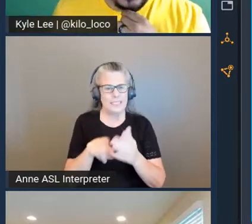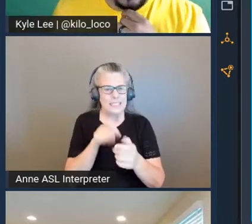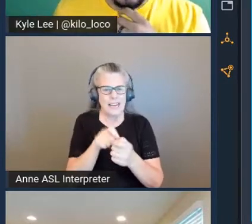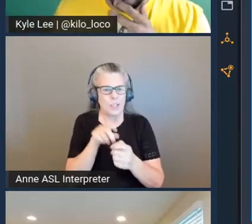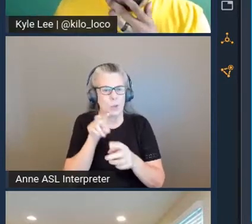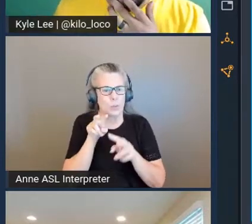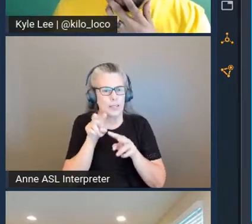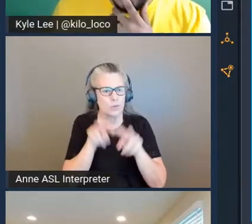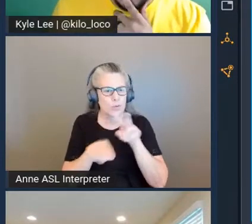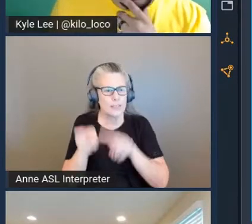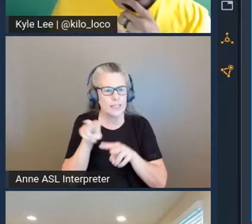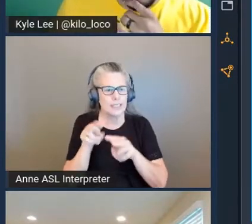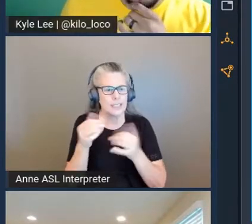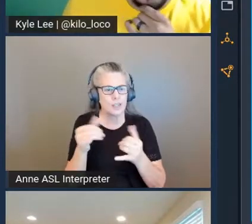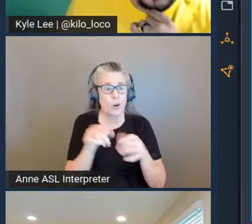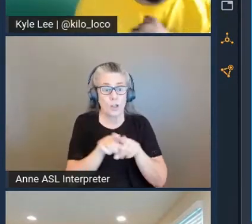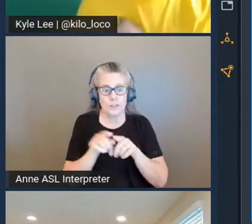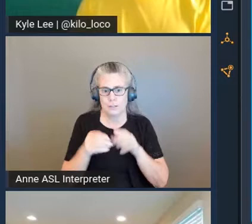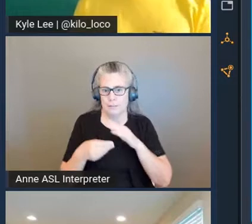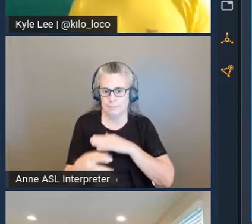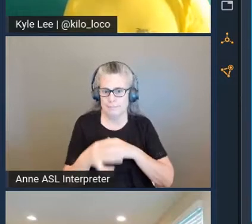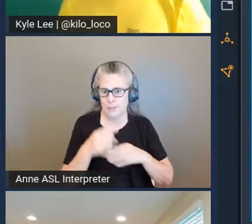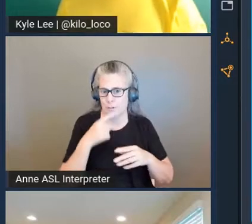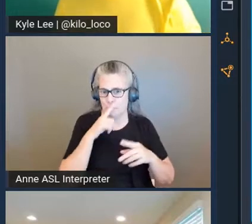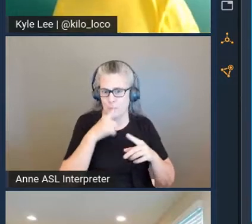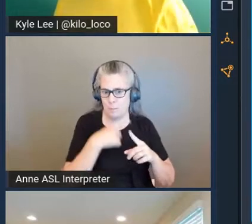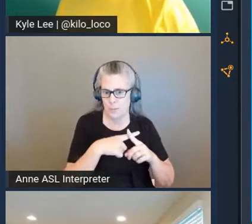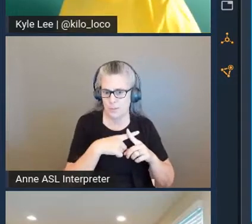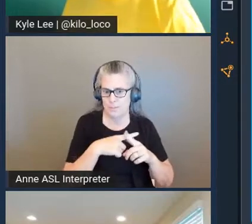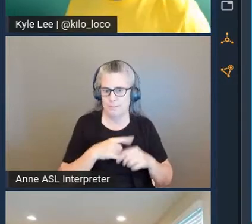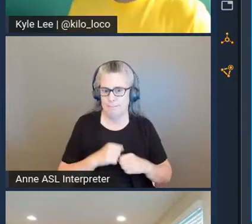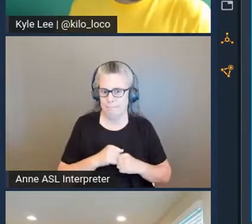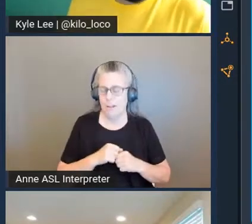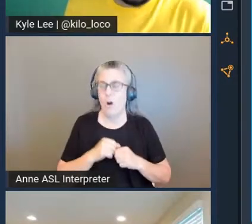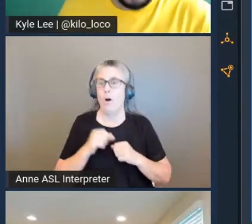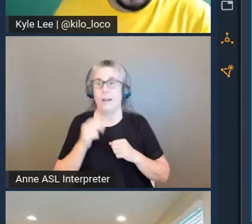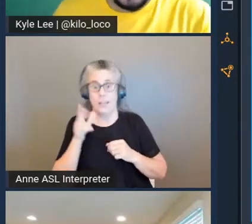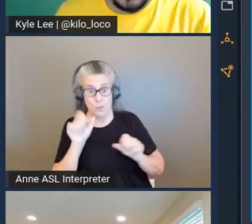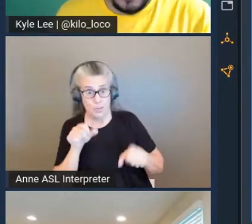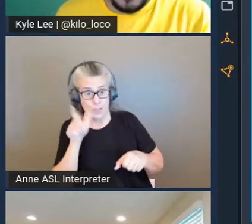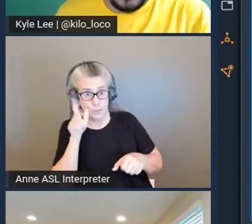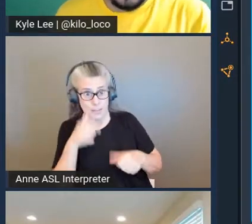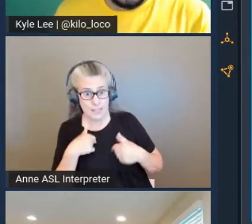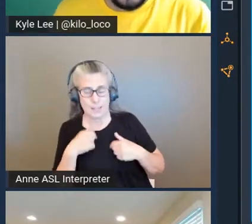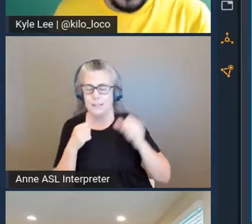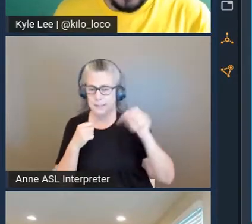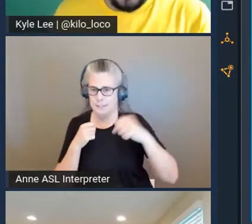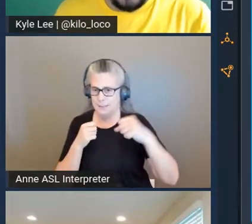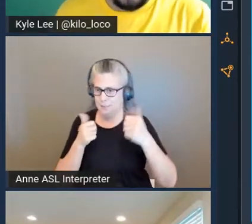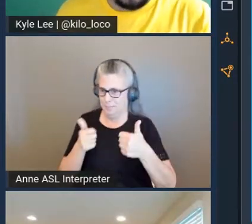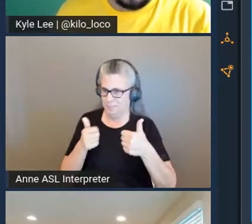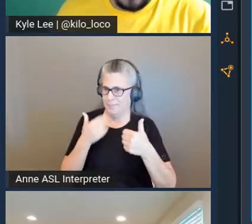And you're also on mute. (chuckling) Are you able to hear me okay? Yeah, we can hear you. Okay, good, sorry about that.